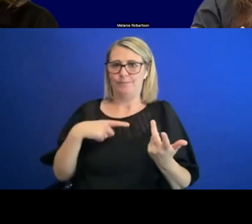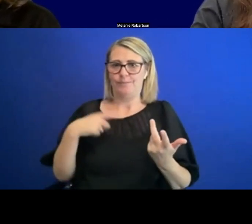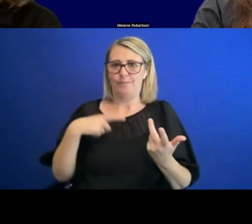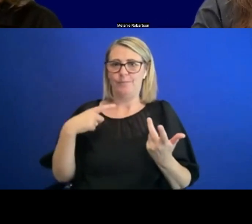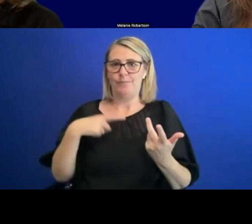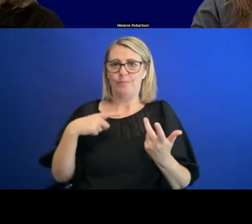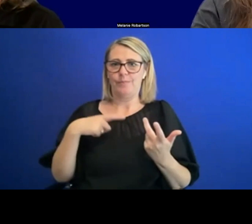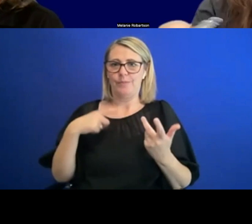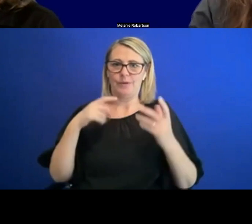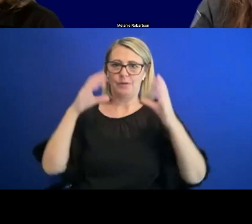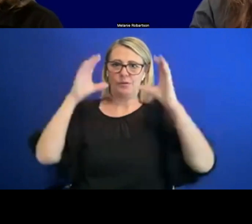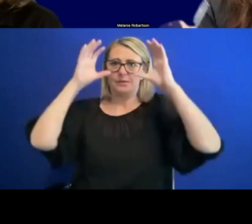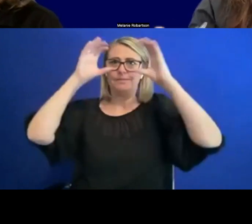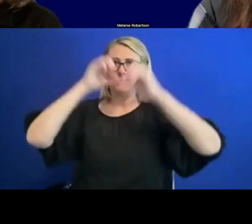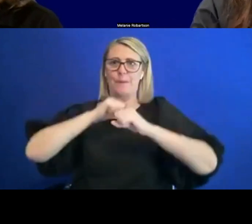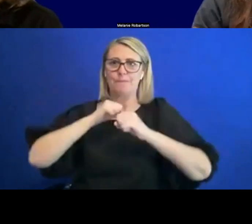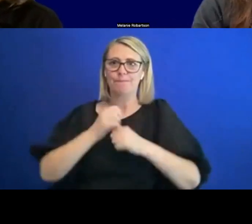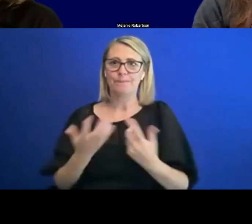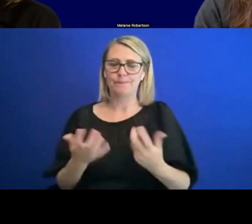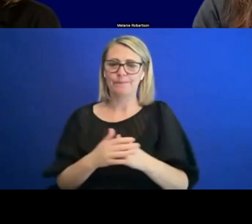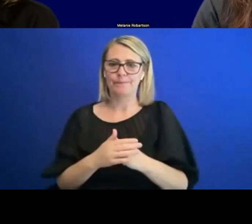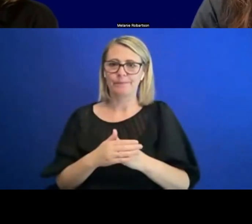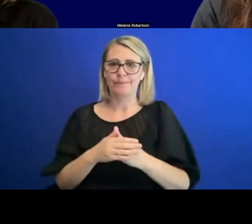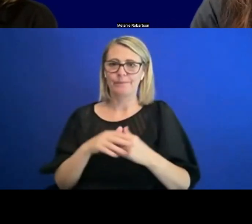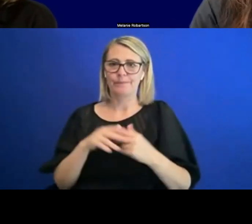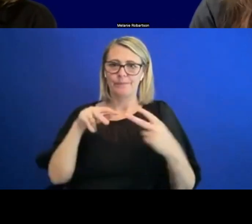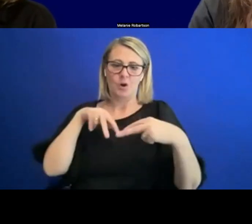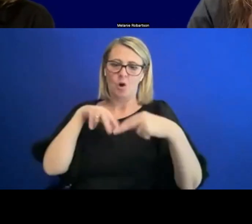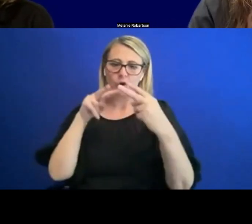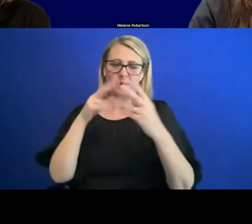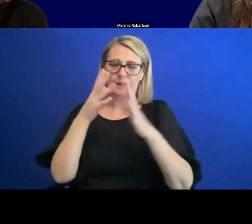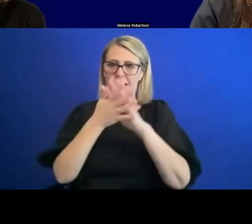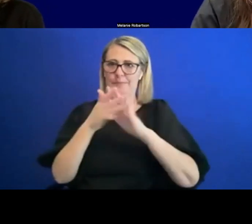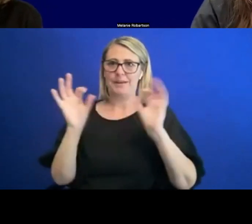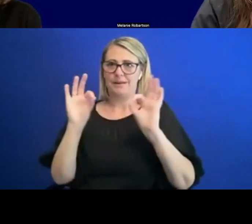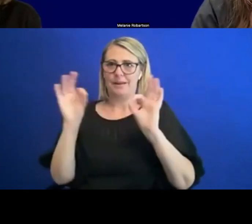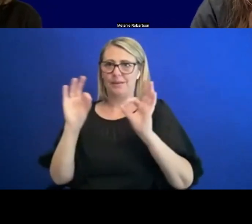level of vision, so eye contact wouldn't be meaningful to a particular person?